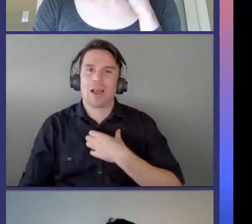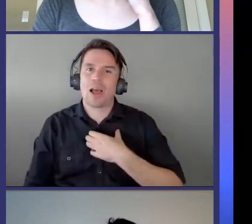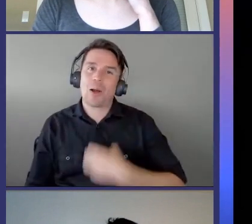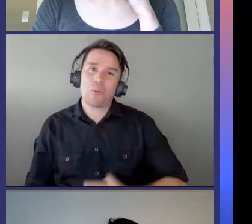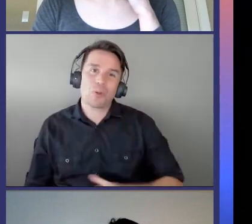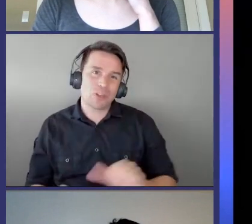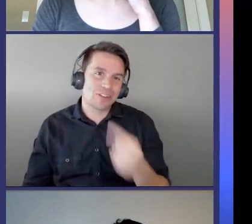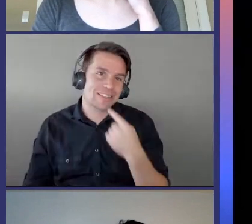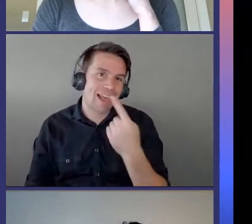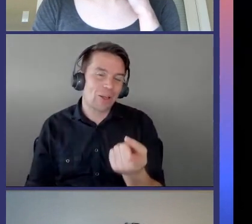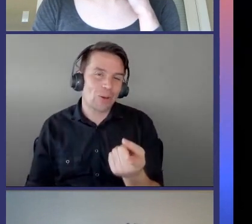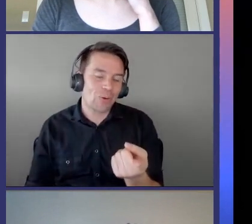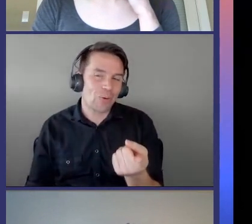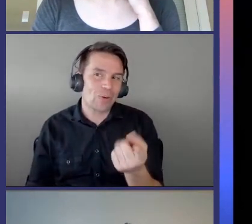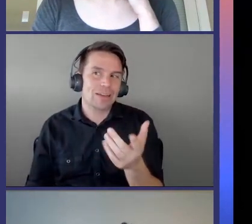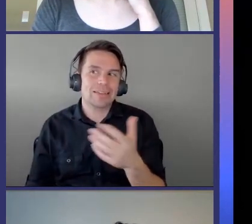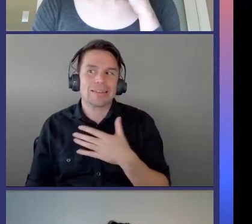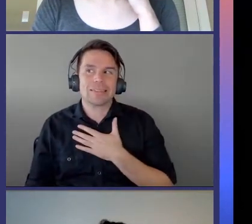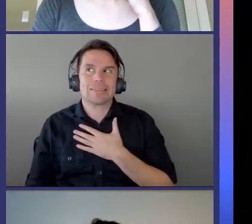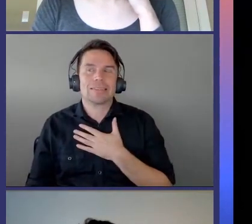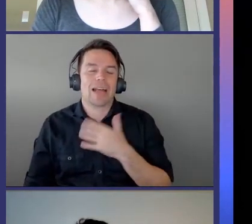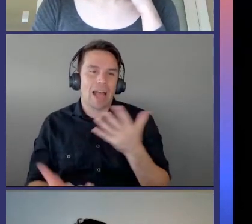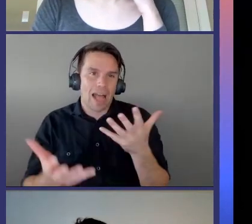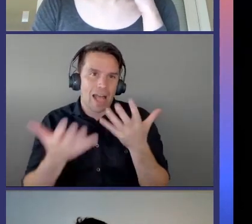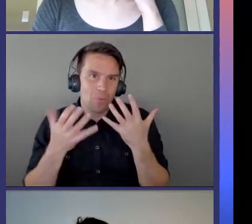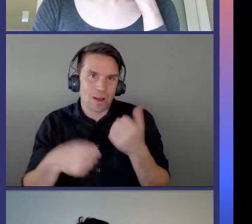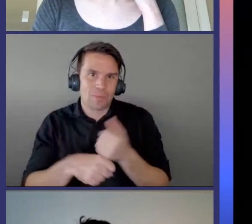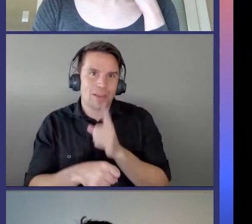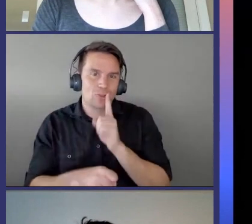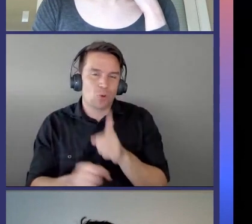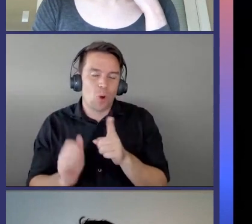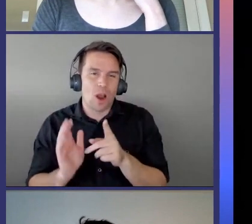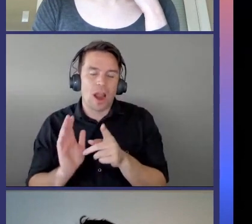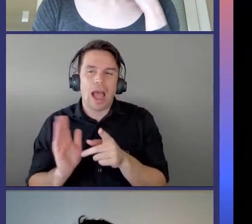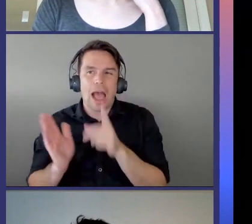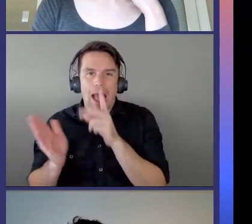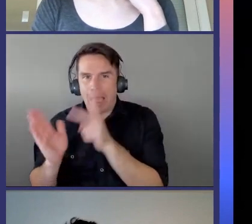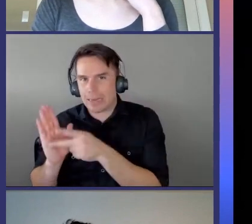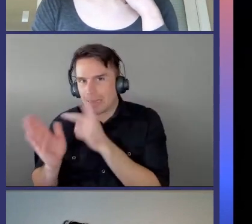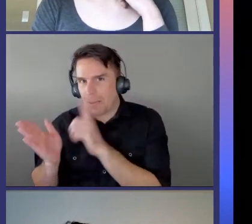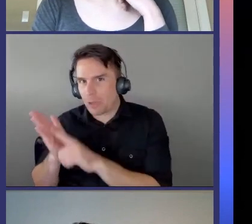I wanna check to make sure people are publicly referencable before I talk about specific customers. (chuckle)